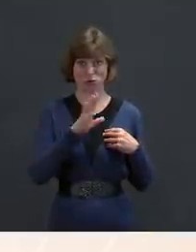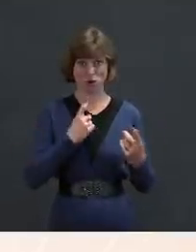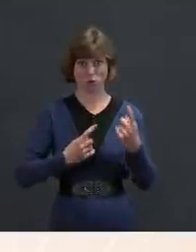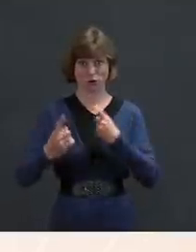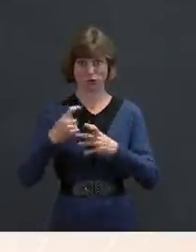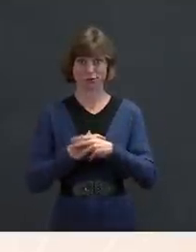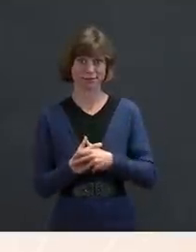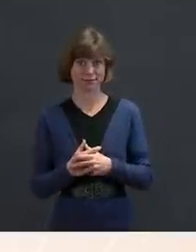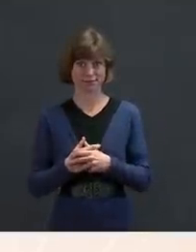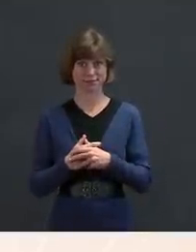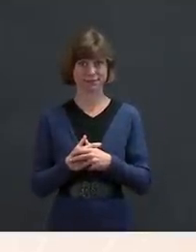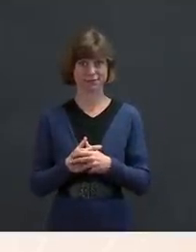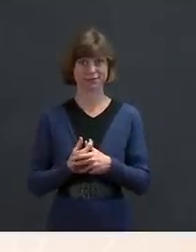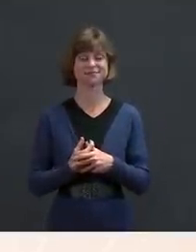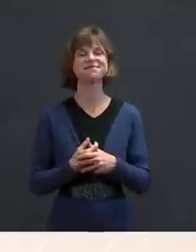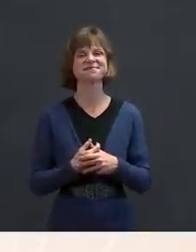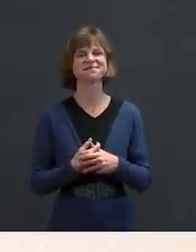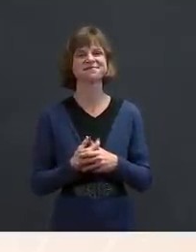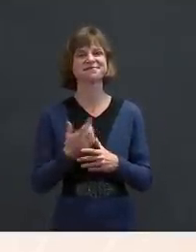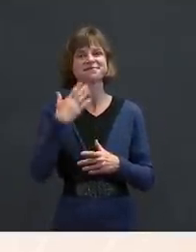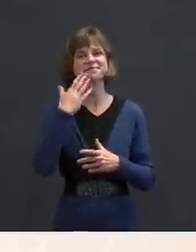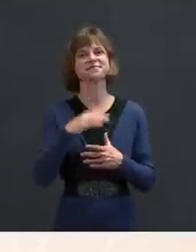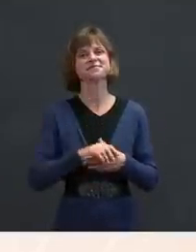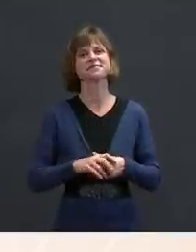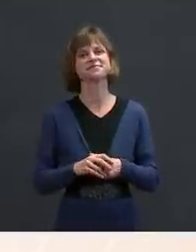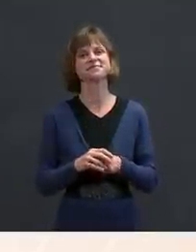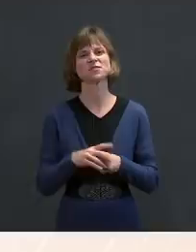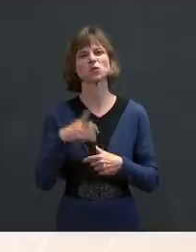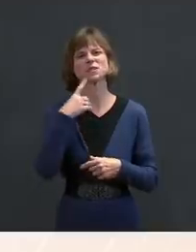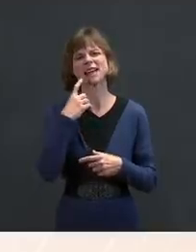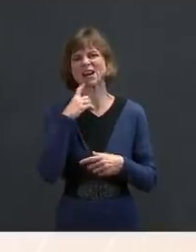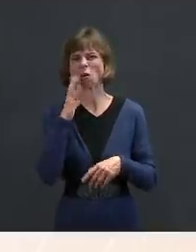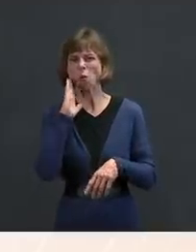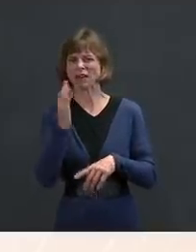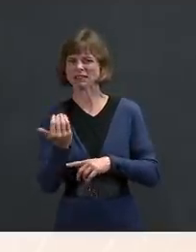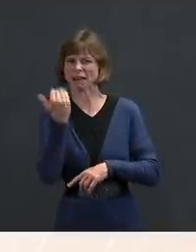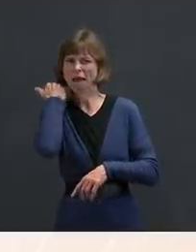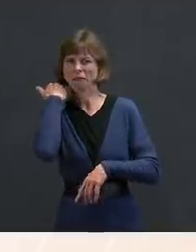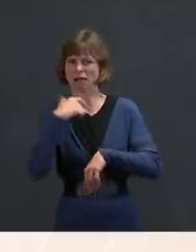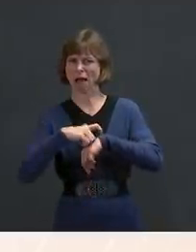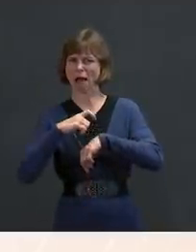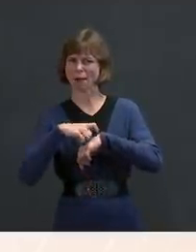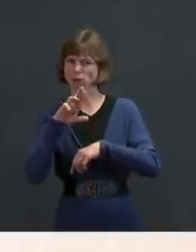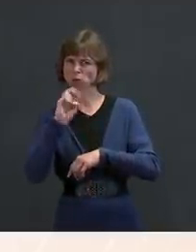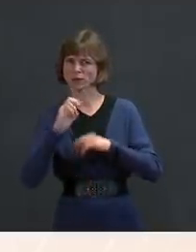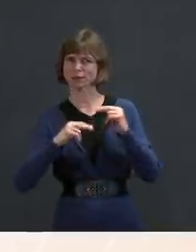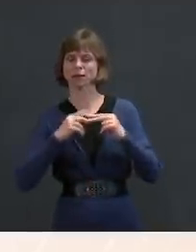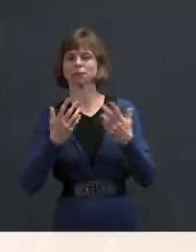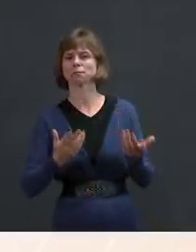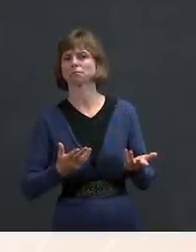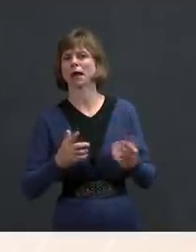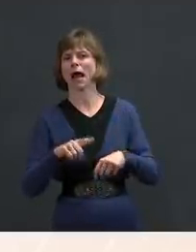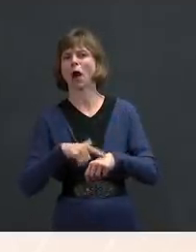The Press: Thank you, Secretary. You mentioned that it will take some time to rebuild the department. How long -- I mean, obviously you're asking the American people